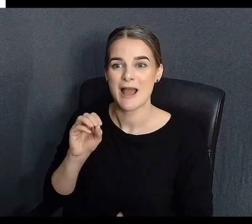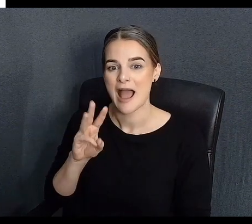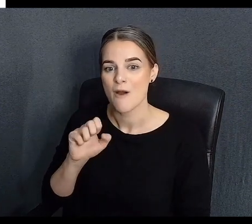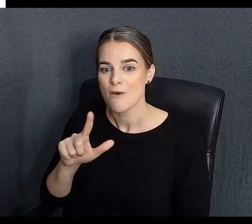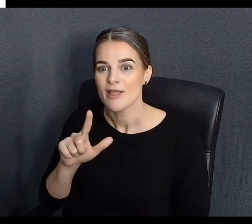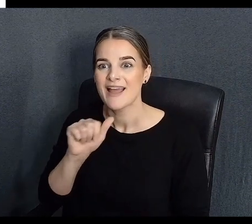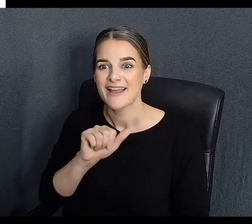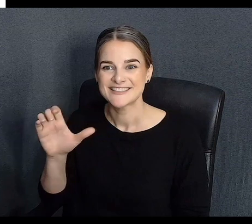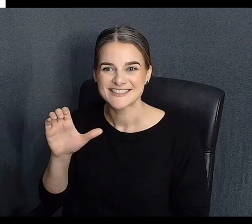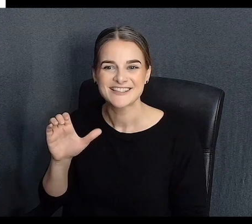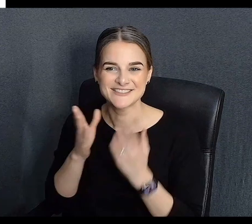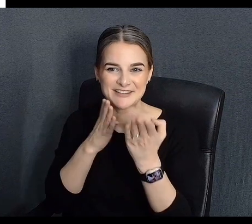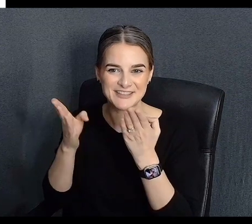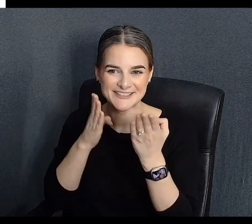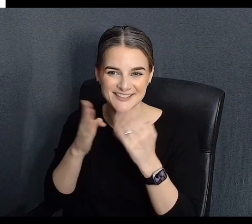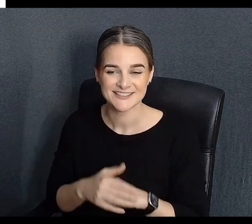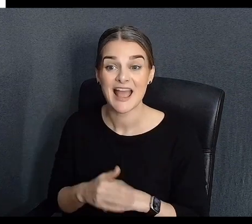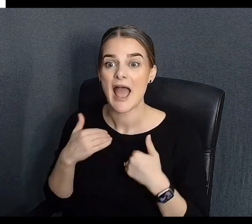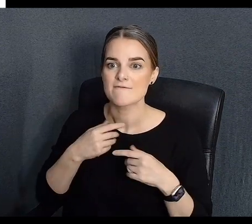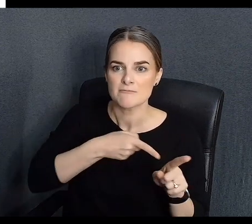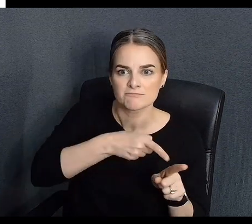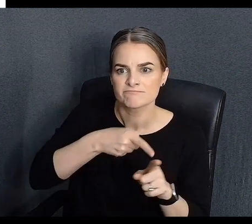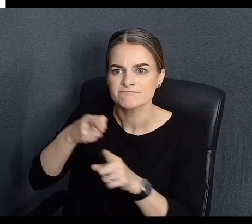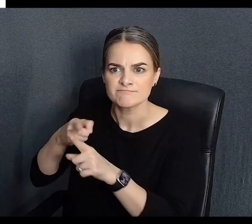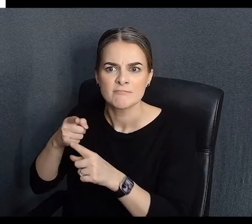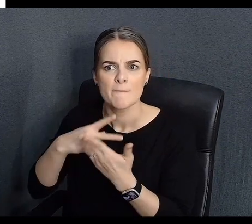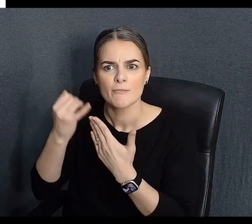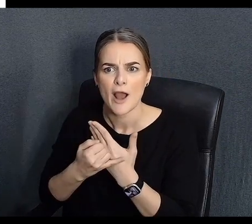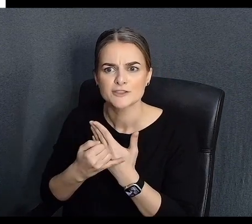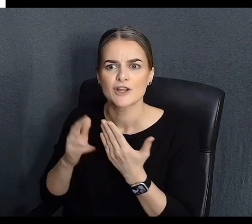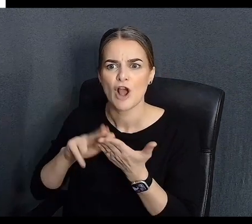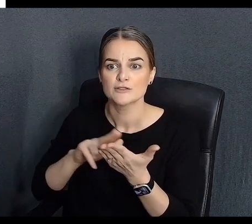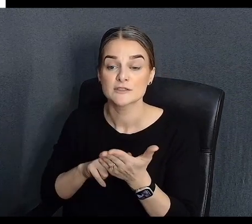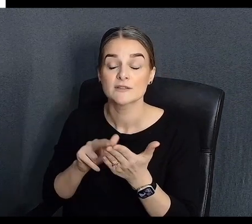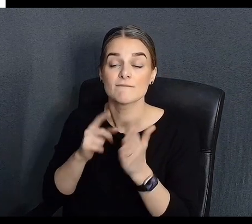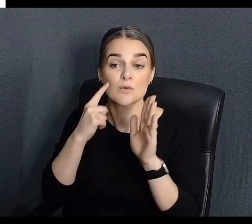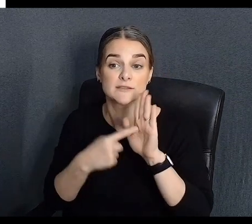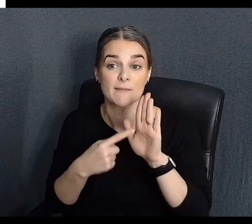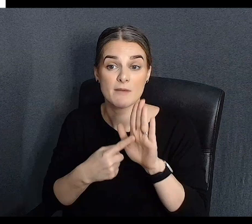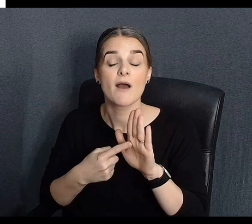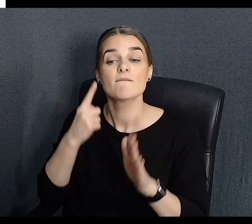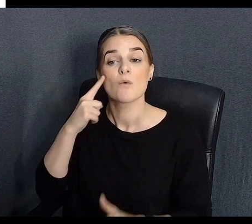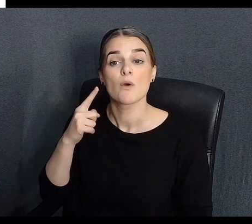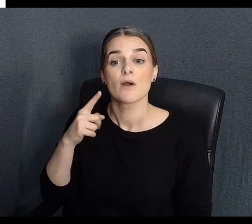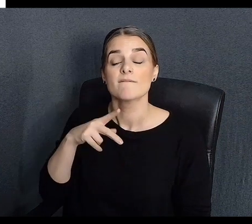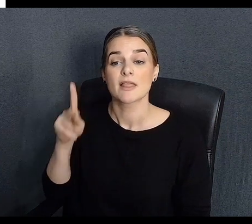We do have specific project contracts, for example, with Philadelphia Intellectual Disability Services and Early